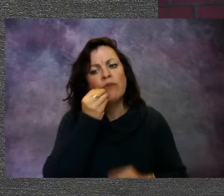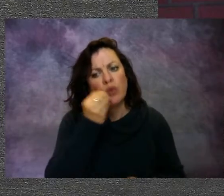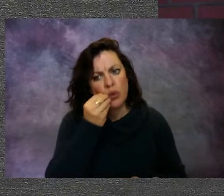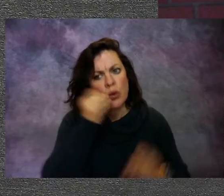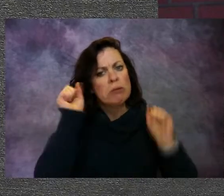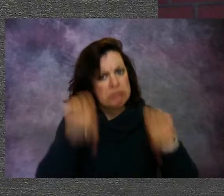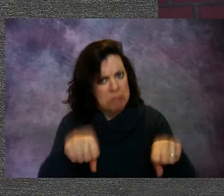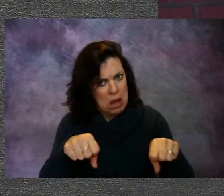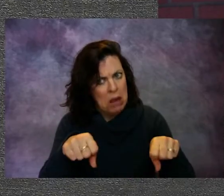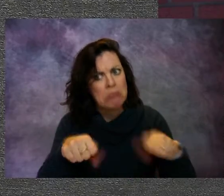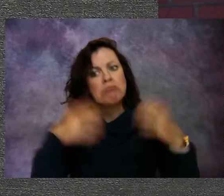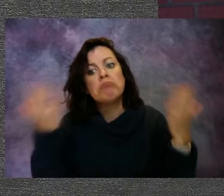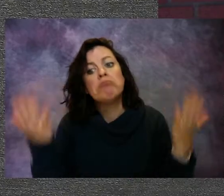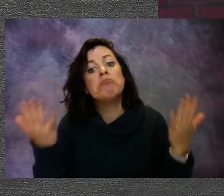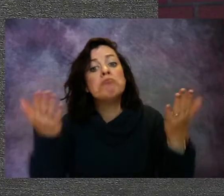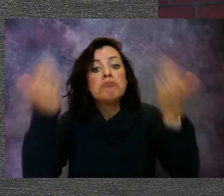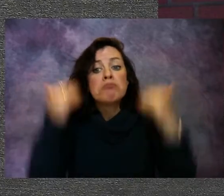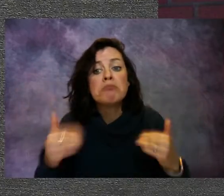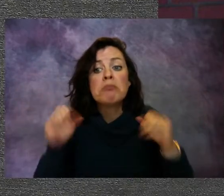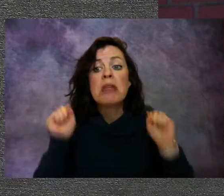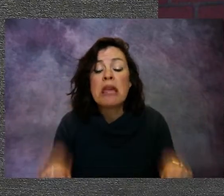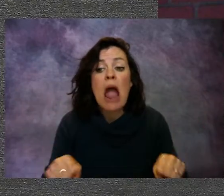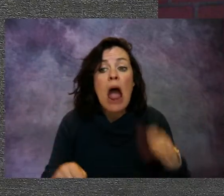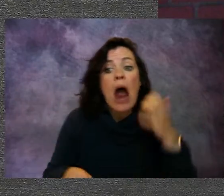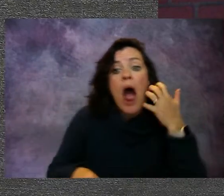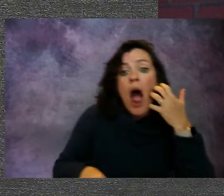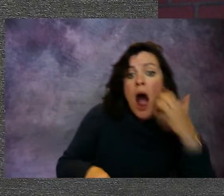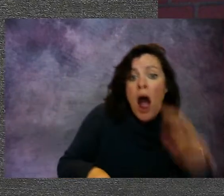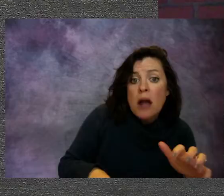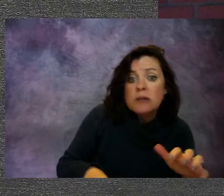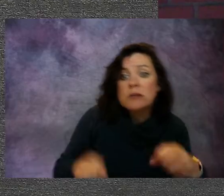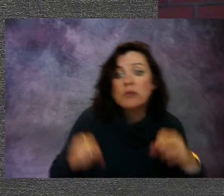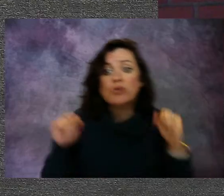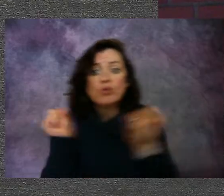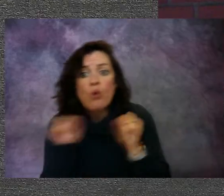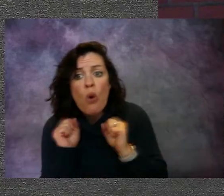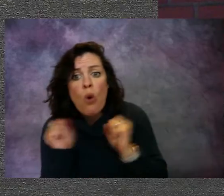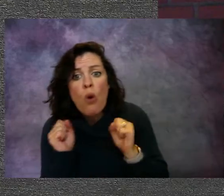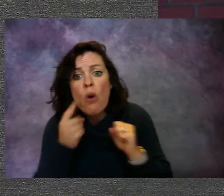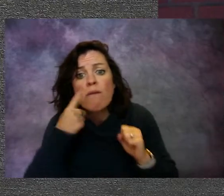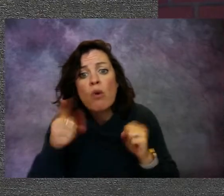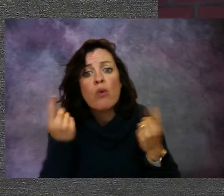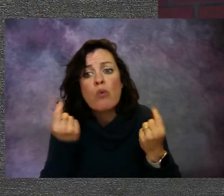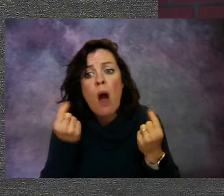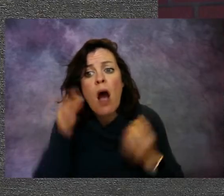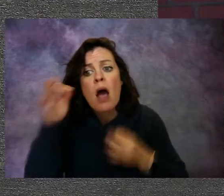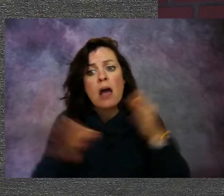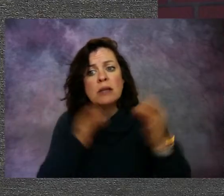we could also use the words hot and cold to describe the way that we are feeling.